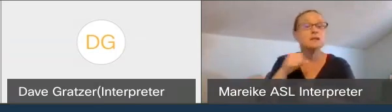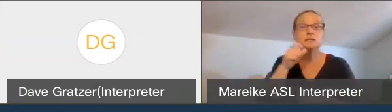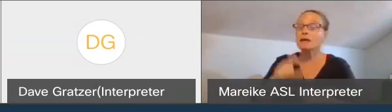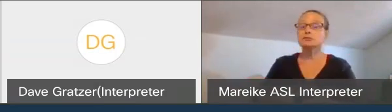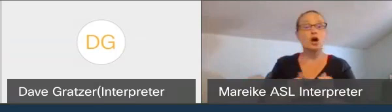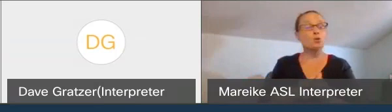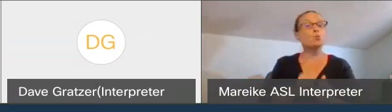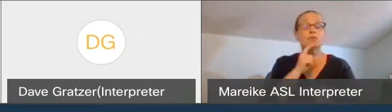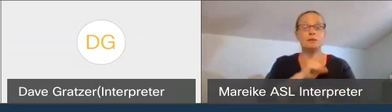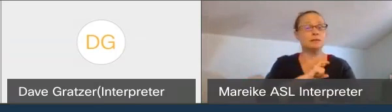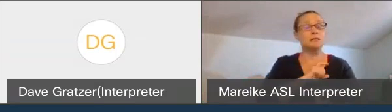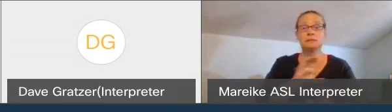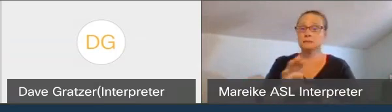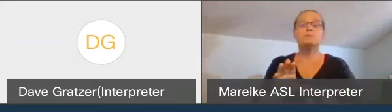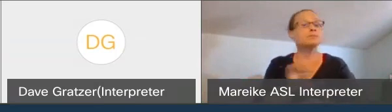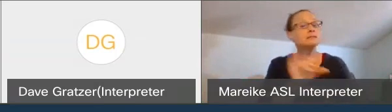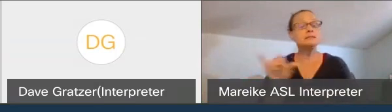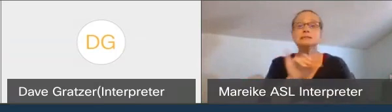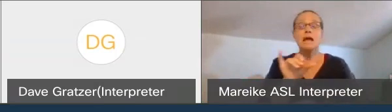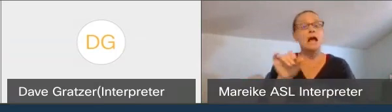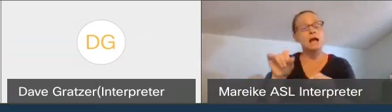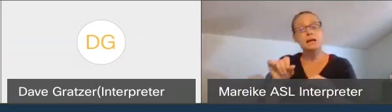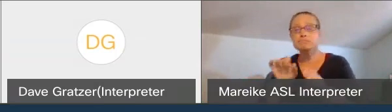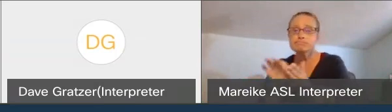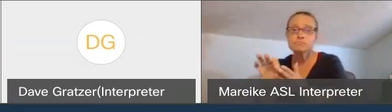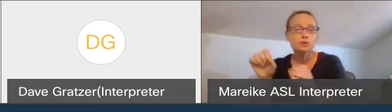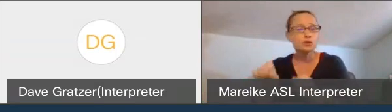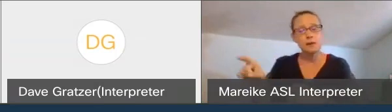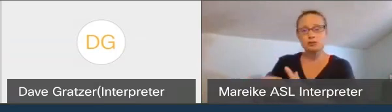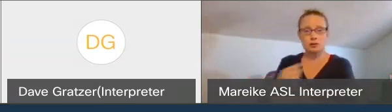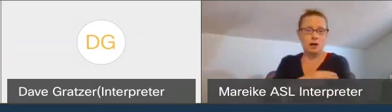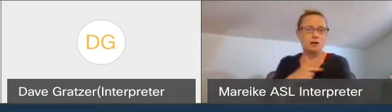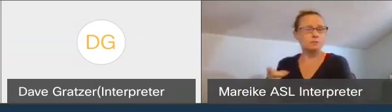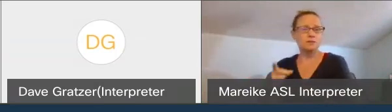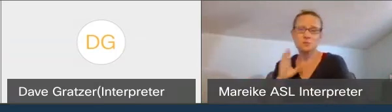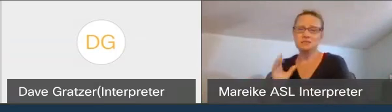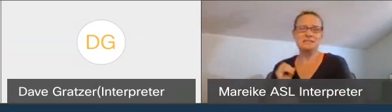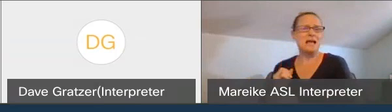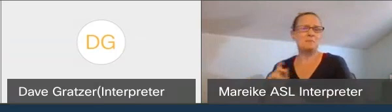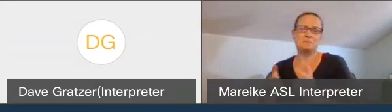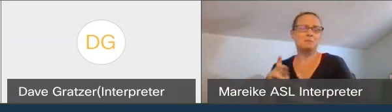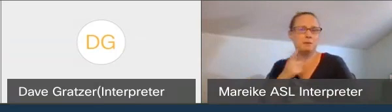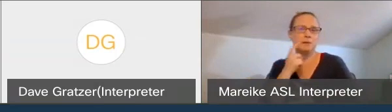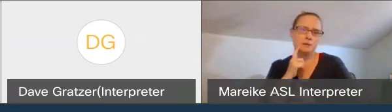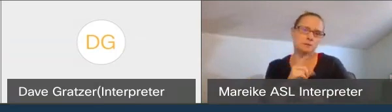the same study could have been done starting at the hospitals and we would have came up with the same people given our-- the size of our community,